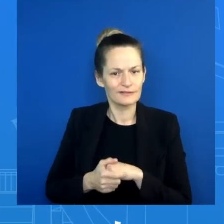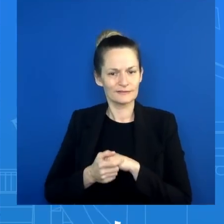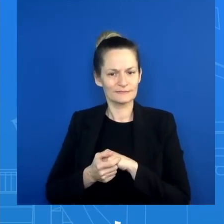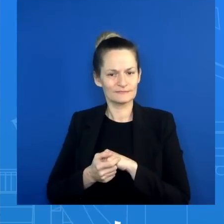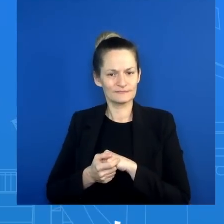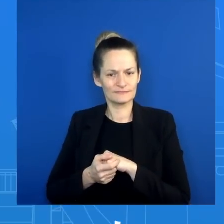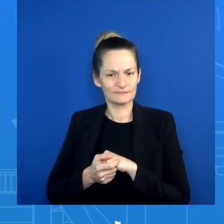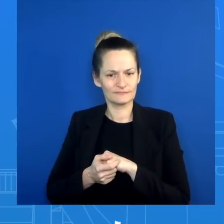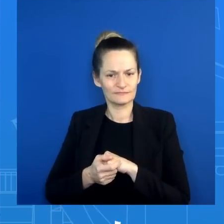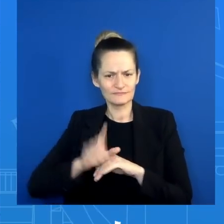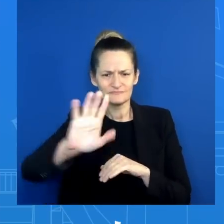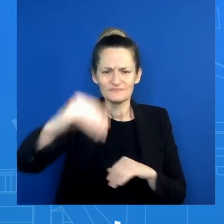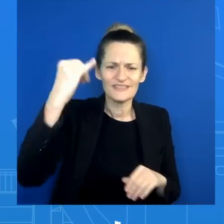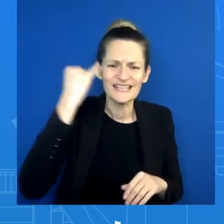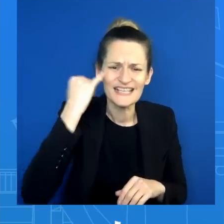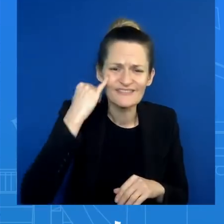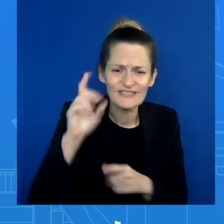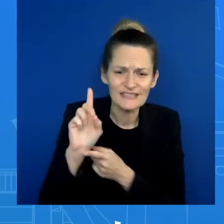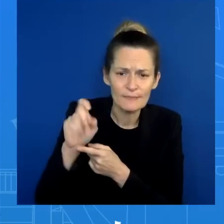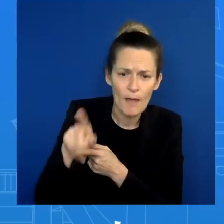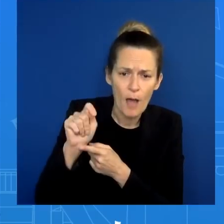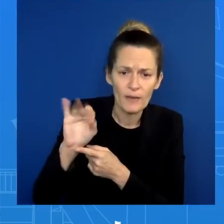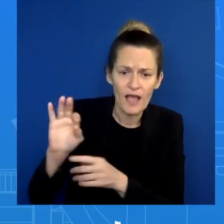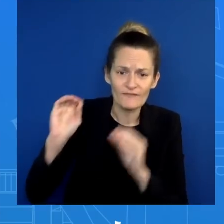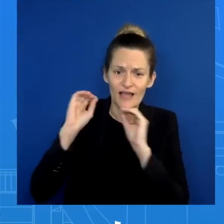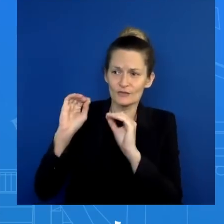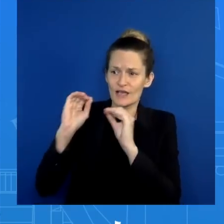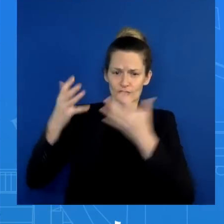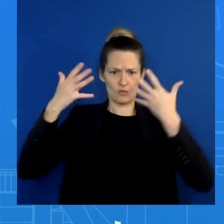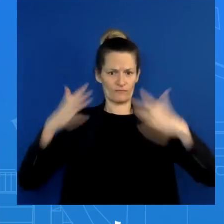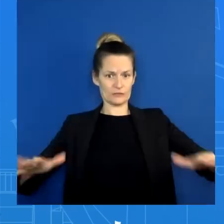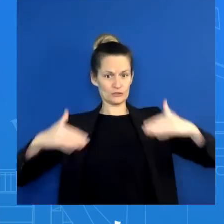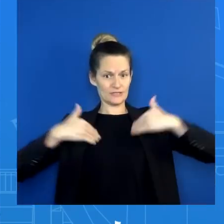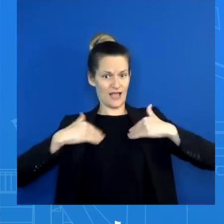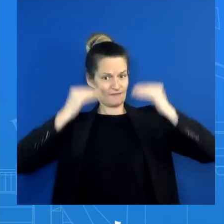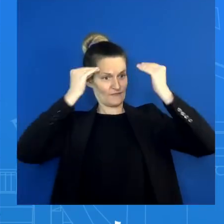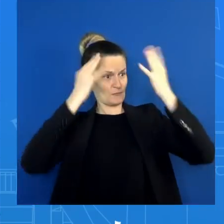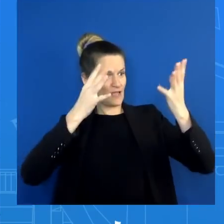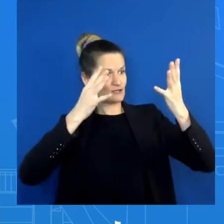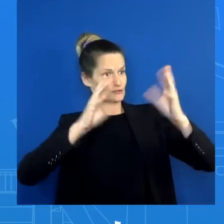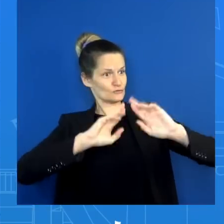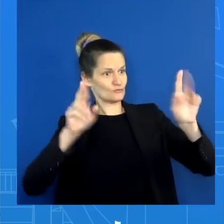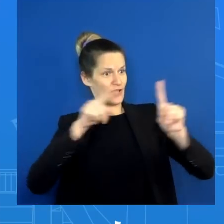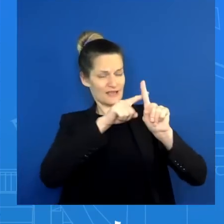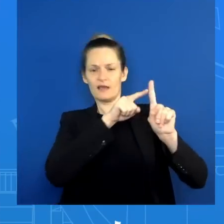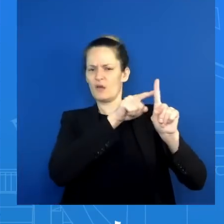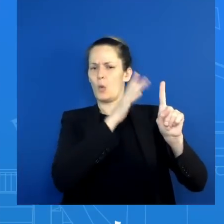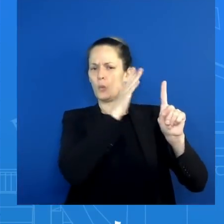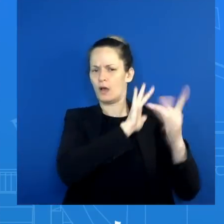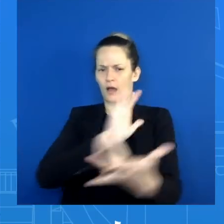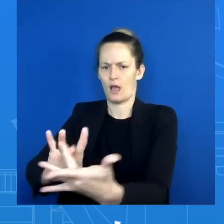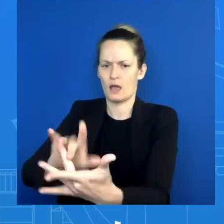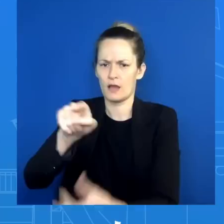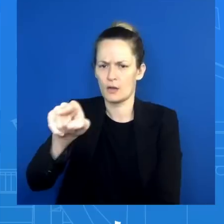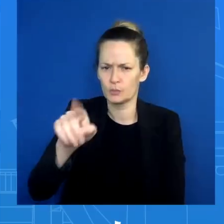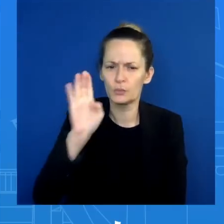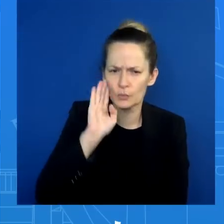to actually go and figure out how this process works. And they can go to the to the website. But for everyone else besides it being delayed,